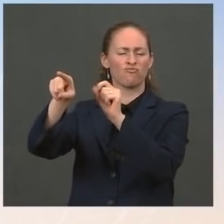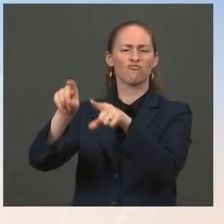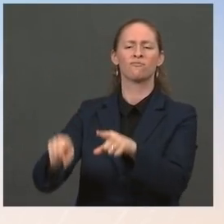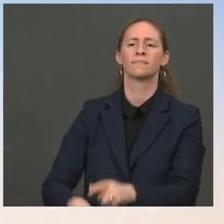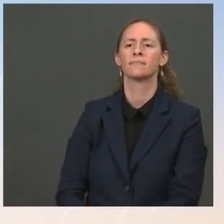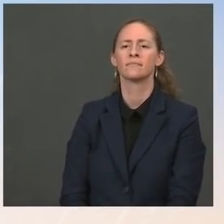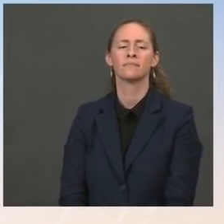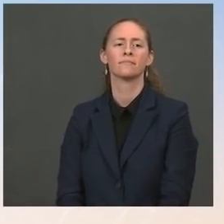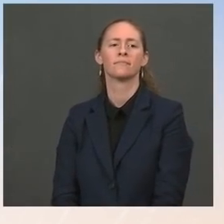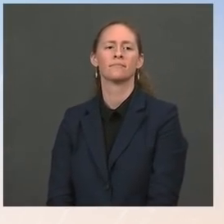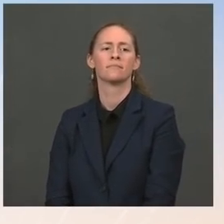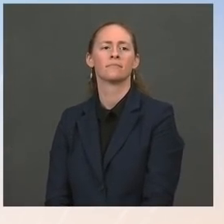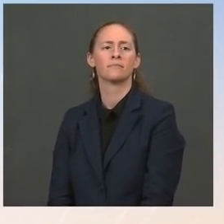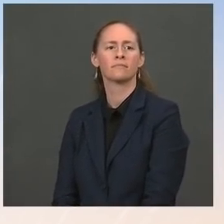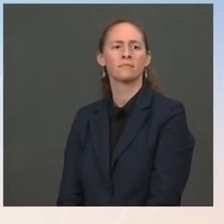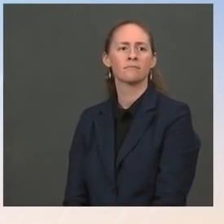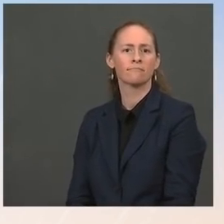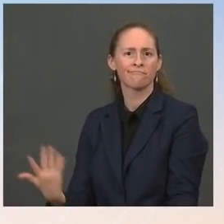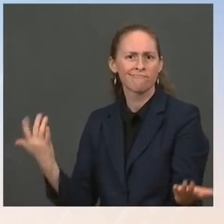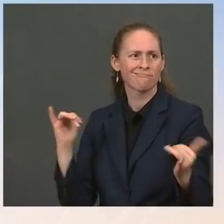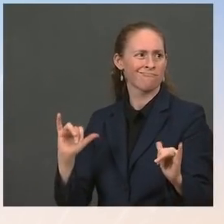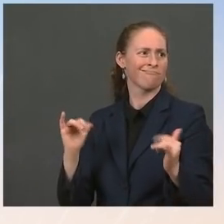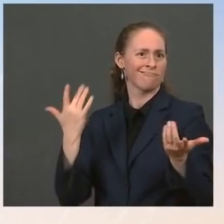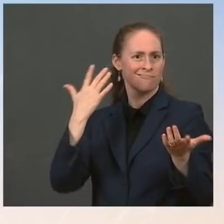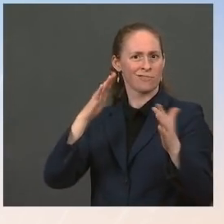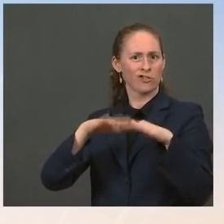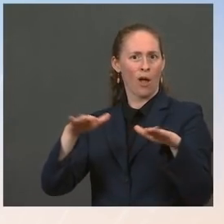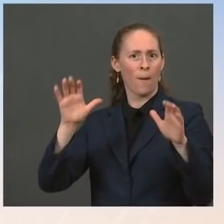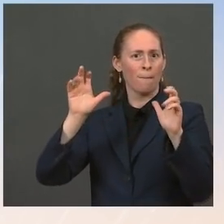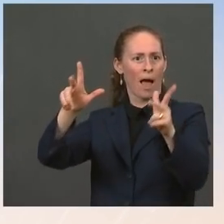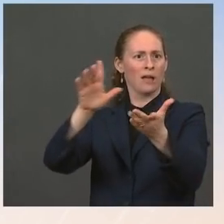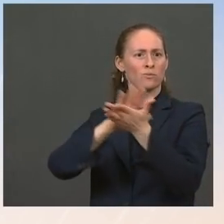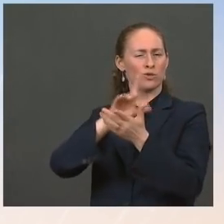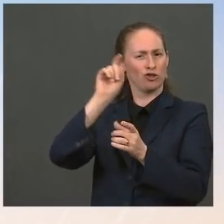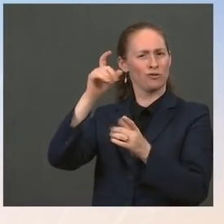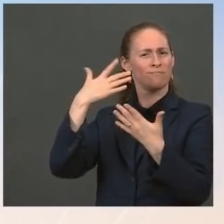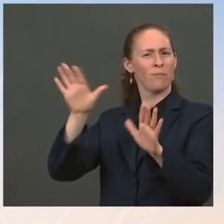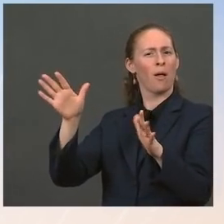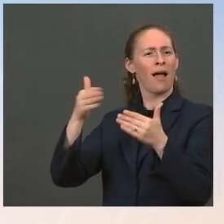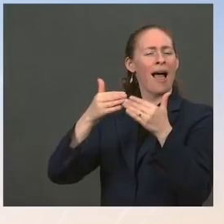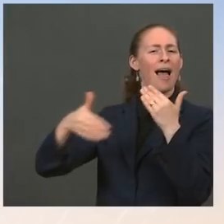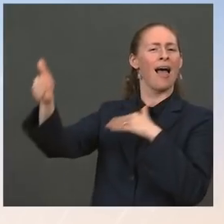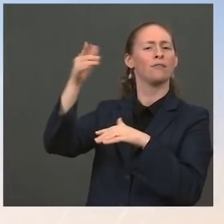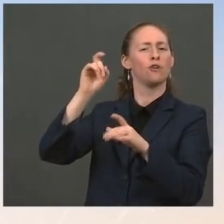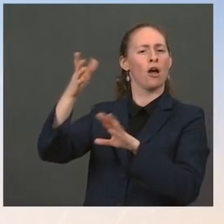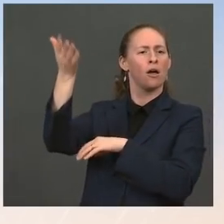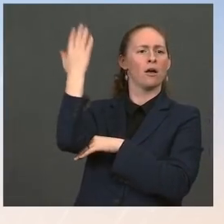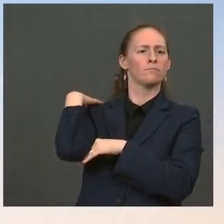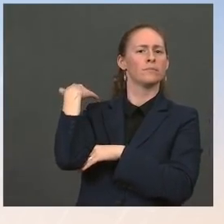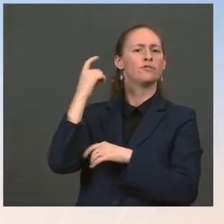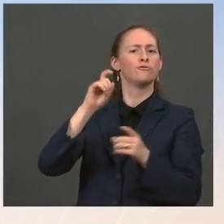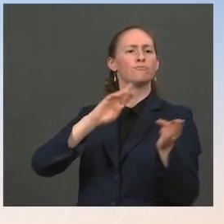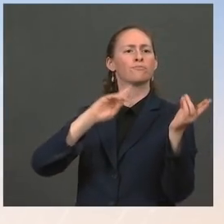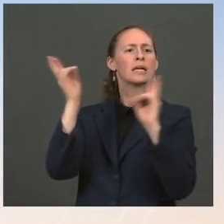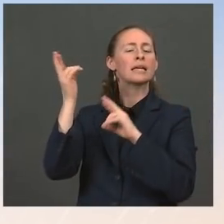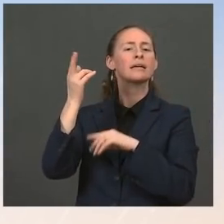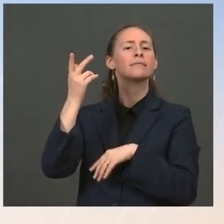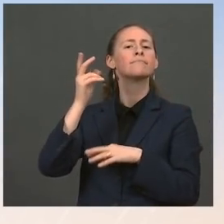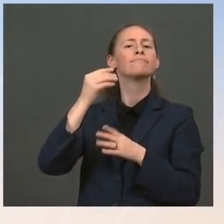because kids have gone back to school. Should this have been ready for back-to-school so that you could go to a CVS or any of the pharmacies or government sites and get these tests?